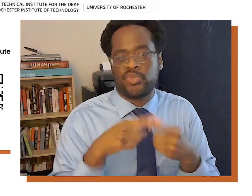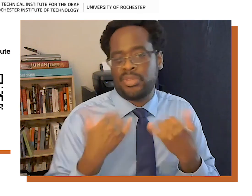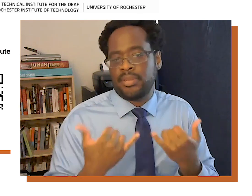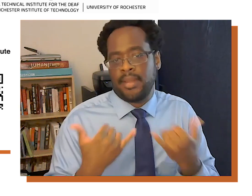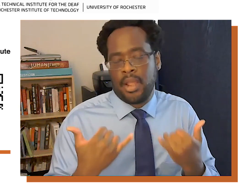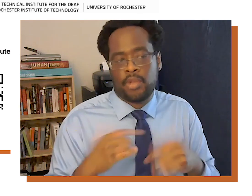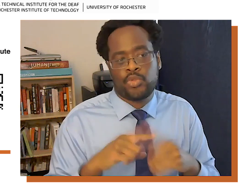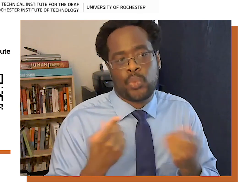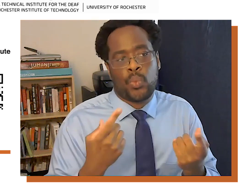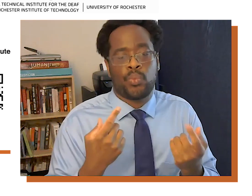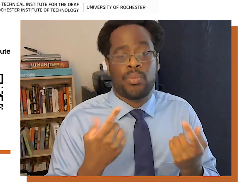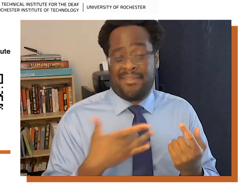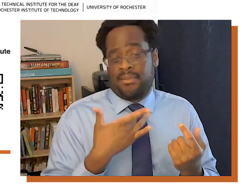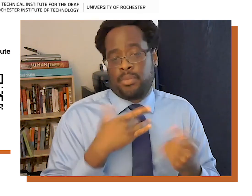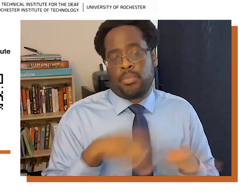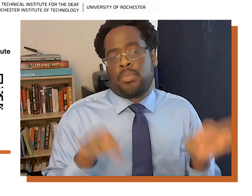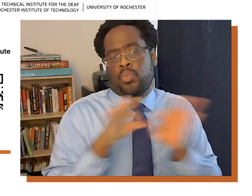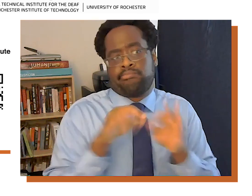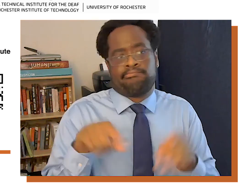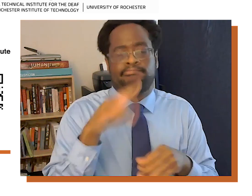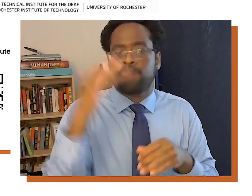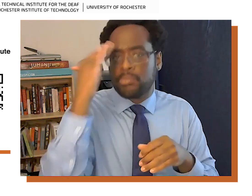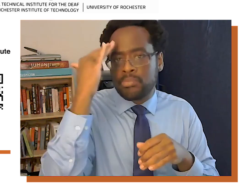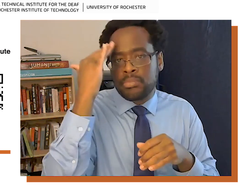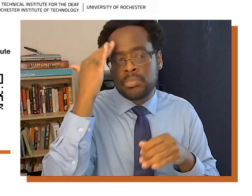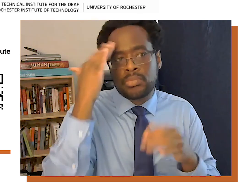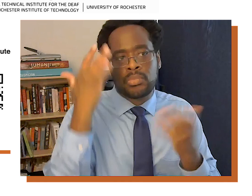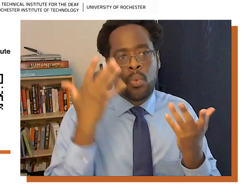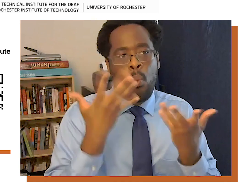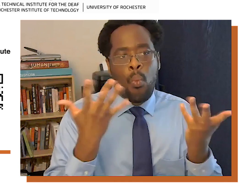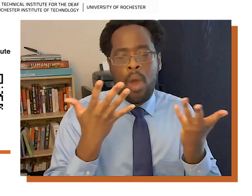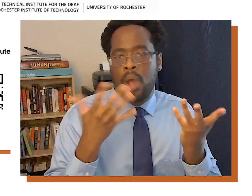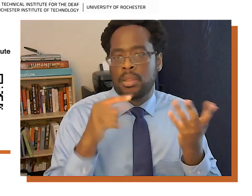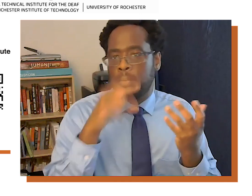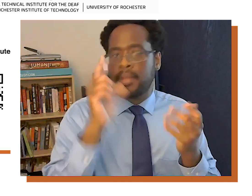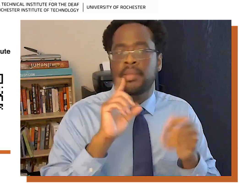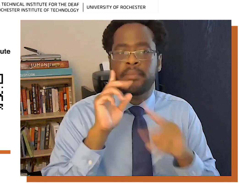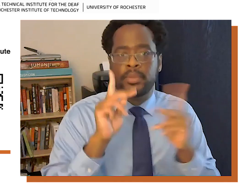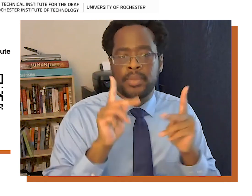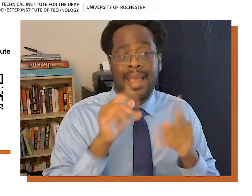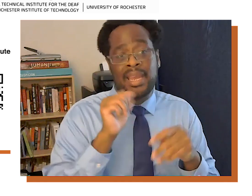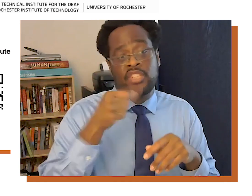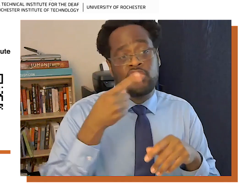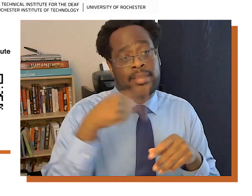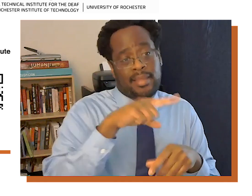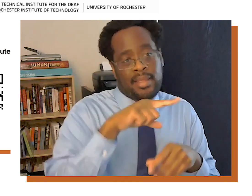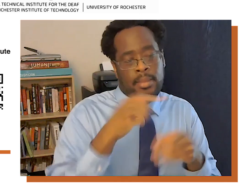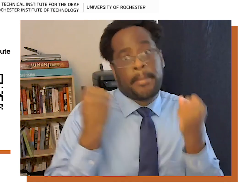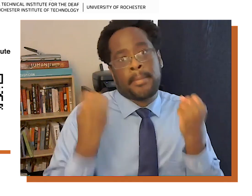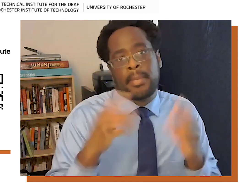I could have gone off course. I could have quit, but I didn't, and--fortunately.